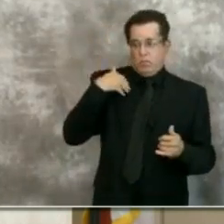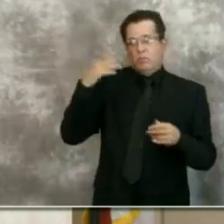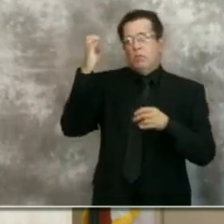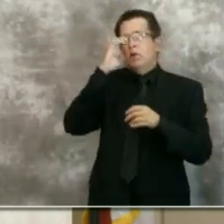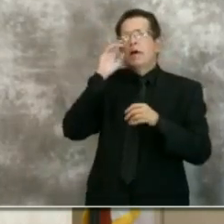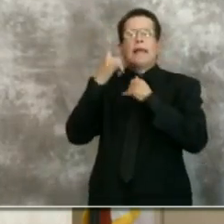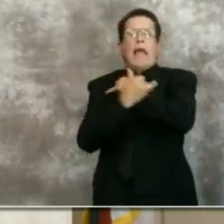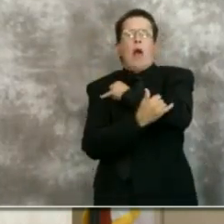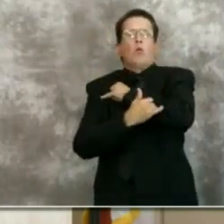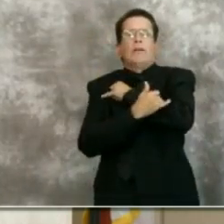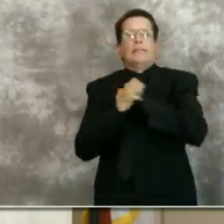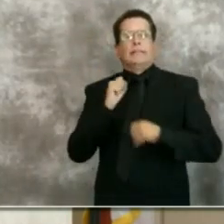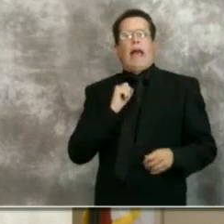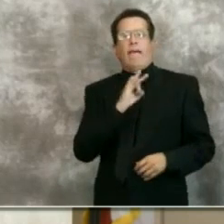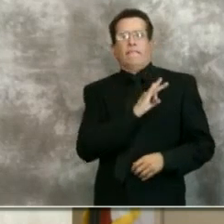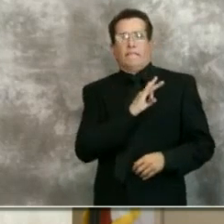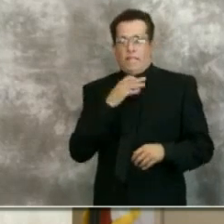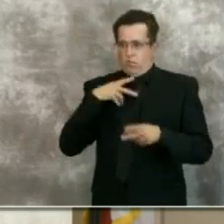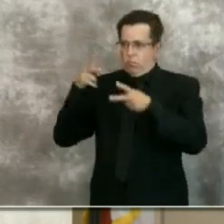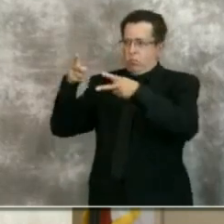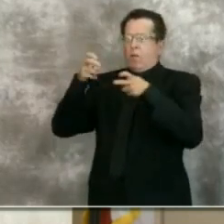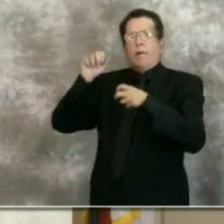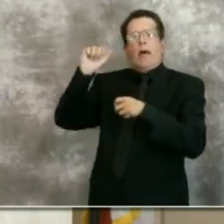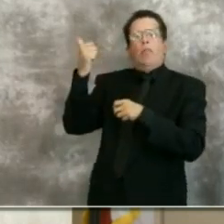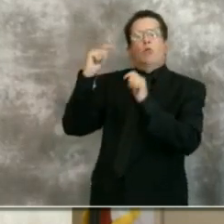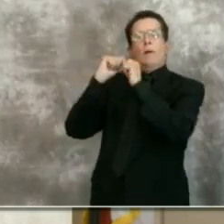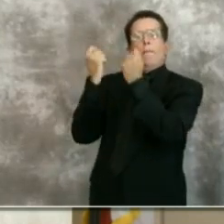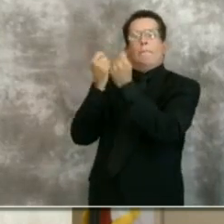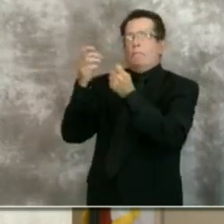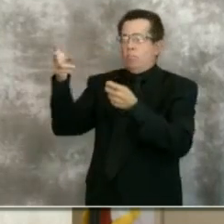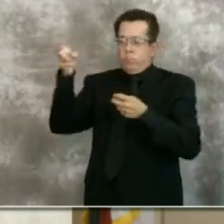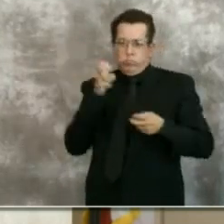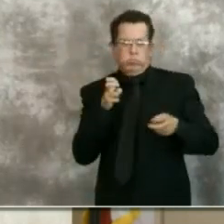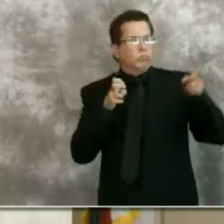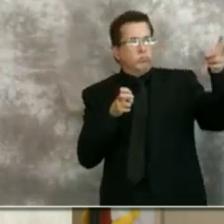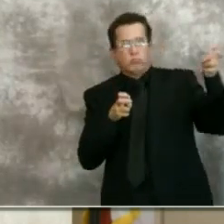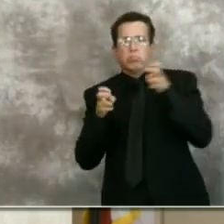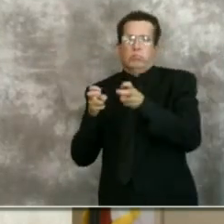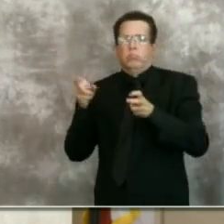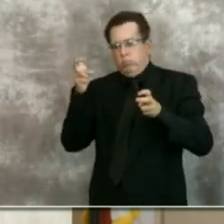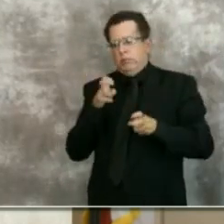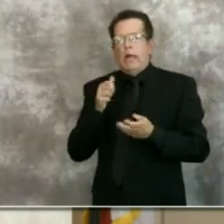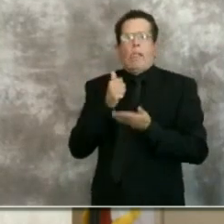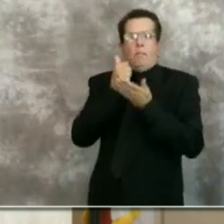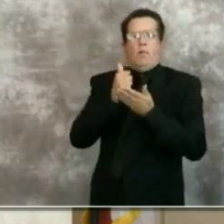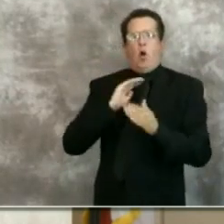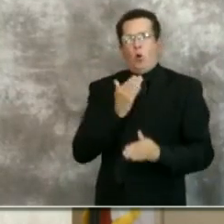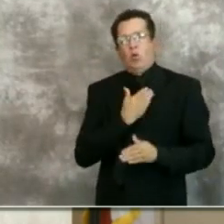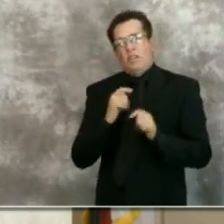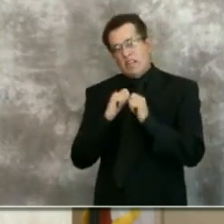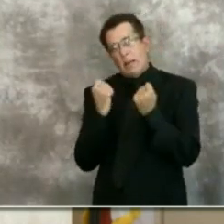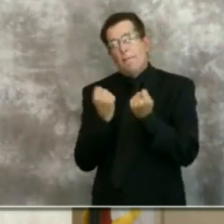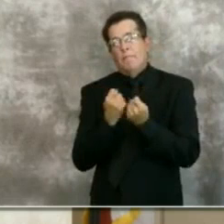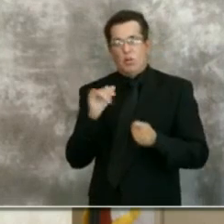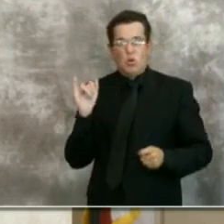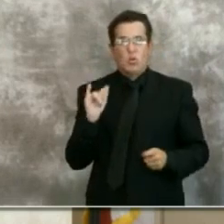BRING ON MORE TO GET THAT PERCENTAGE COMPLETED RAISED. WE ARE REDEPLOYING COUNTY SEARCH STAFF WHO ARE APPROPRIATE FROM OTHER ROLES.